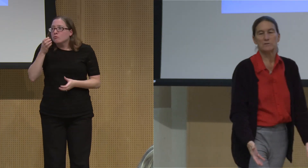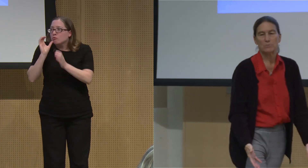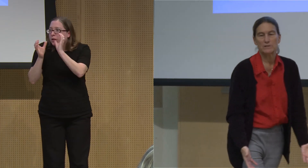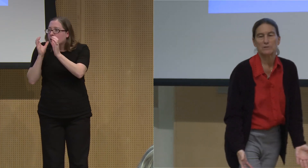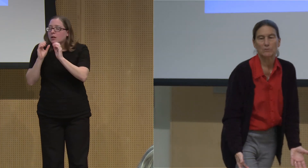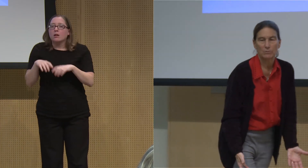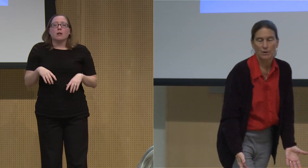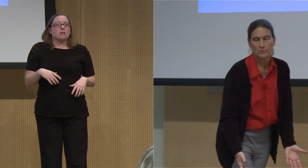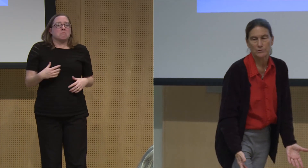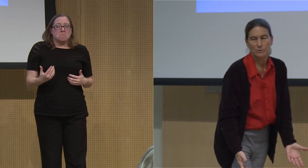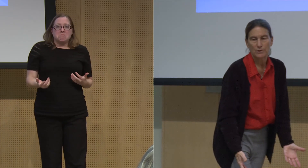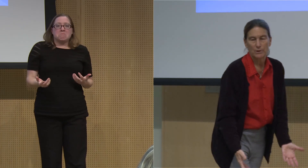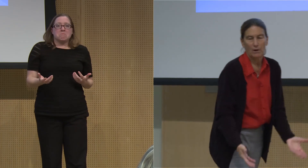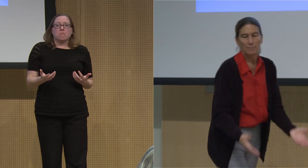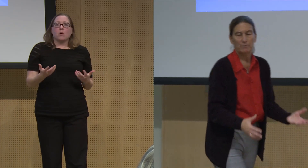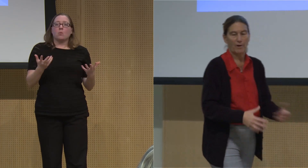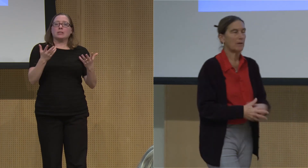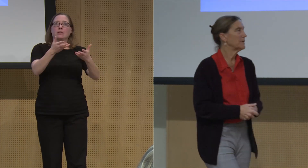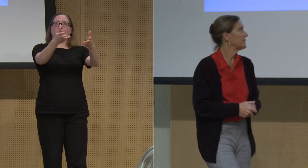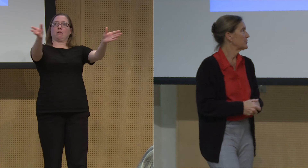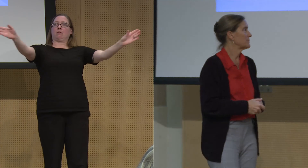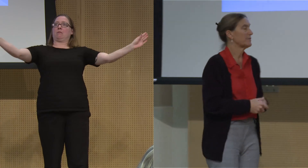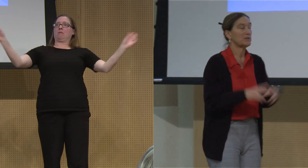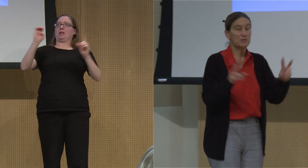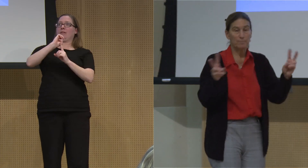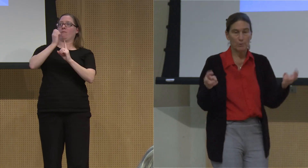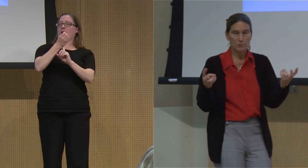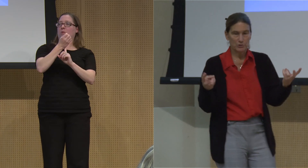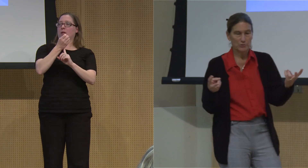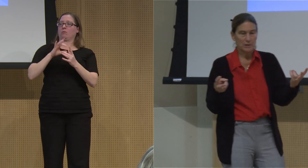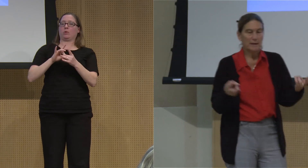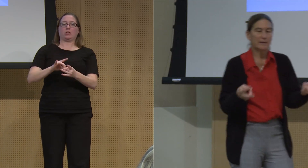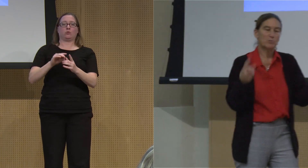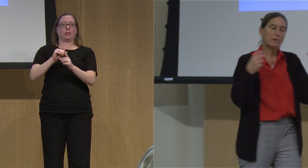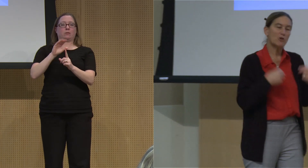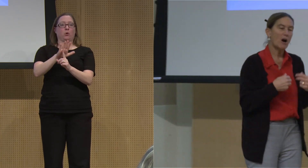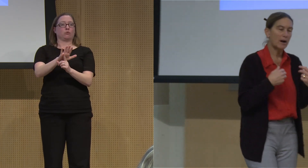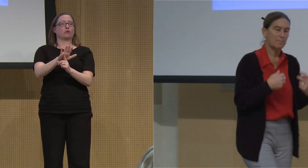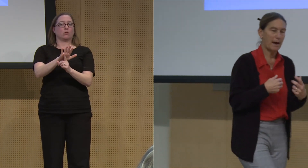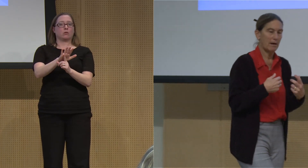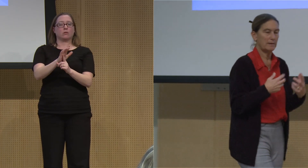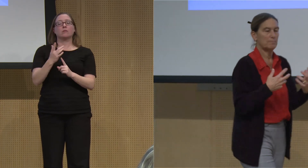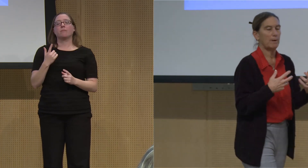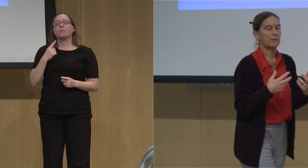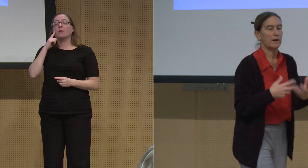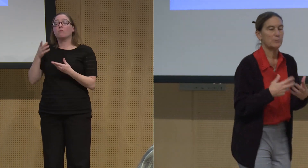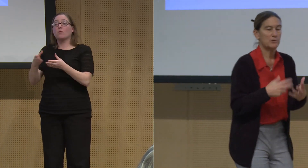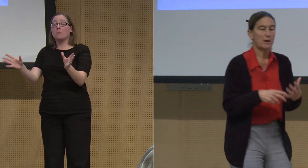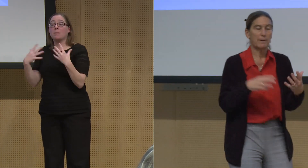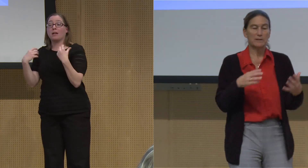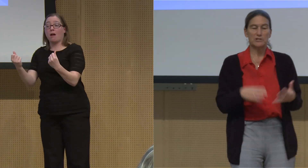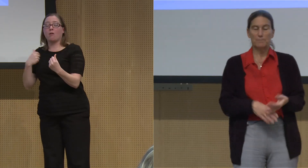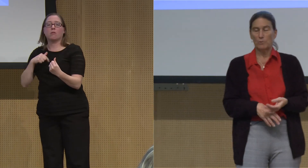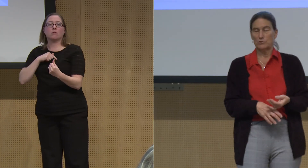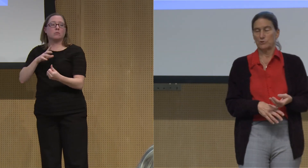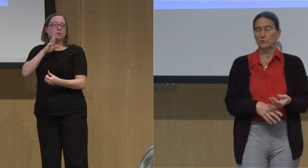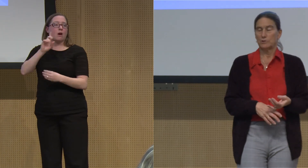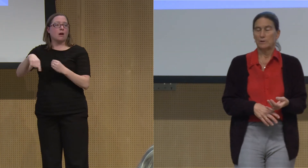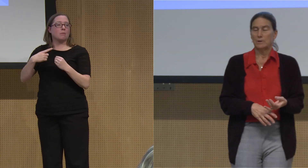WHAT'S IN YOUR LARGER ENVIRONMENT IN TERMS OF EXPOSURES. BECAUSE WE TALK ABOUT-- IN PUBLIC HEALTH, WE TALK ABOUT EXPOSURES.